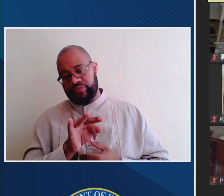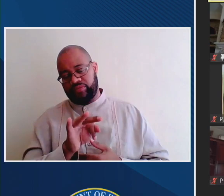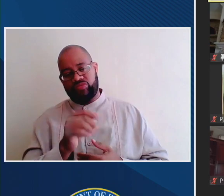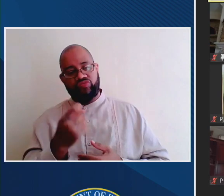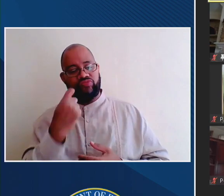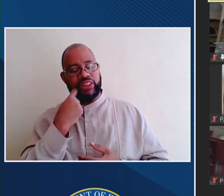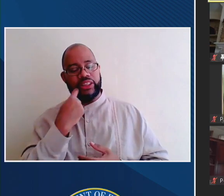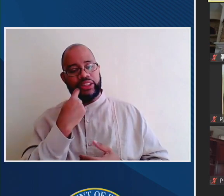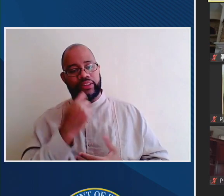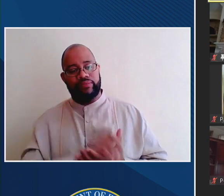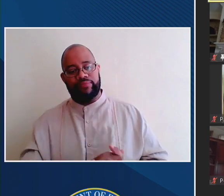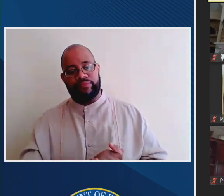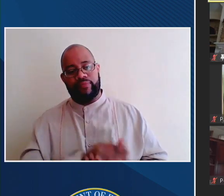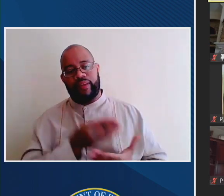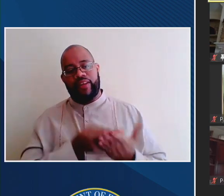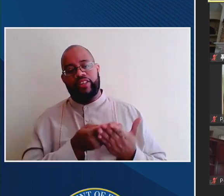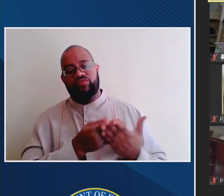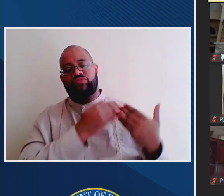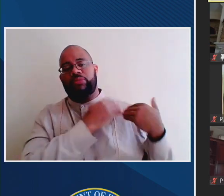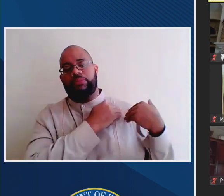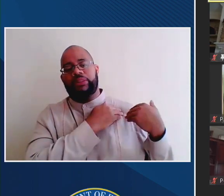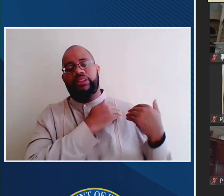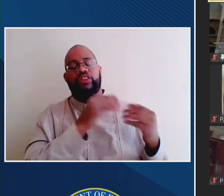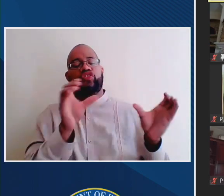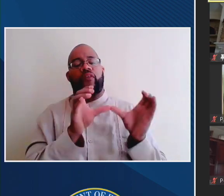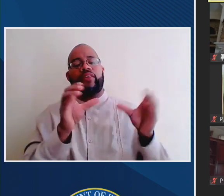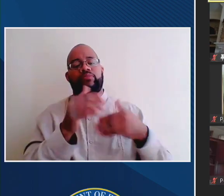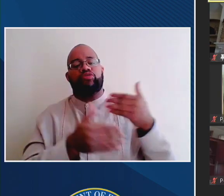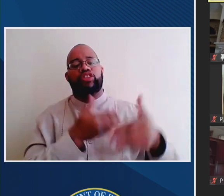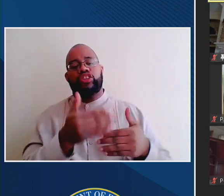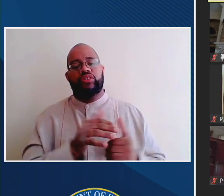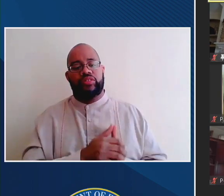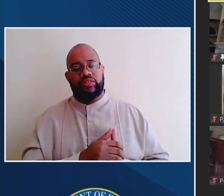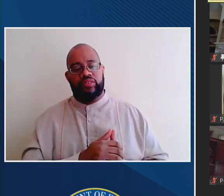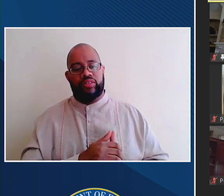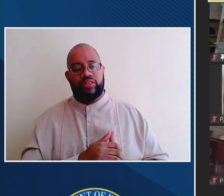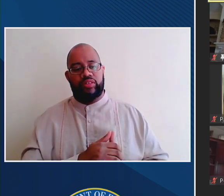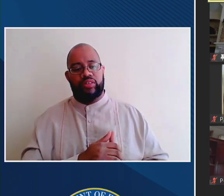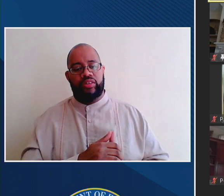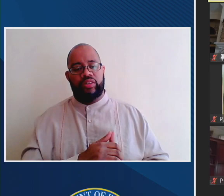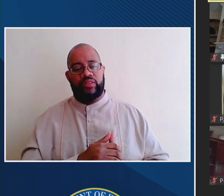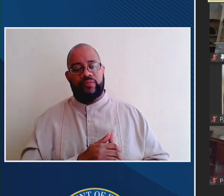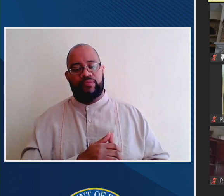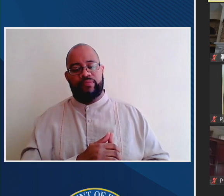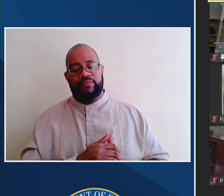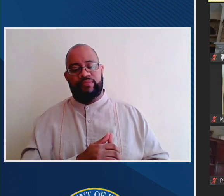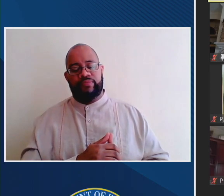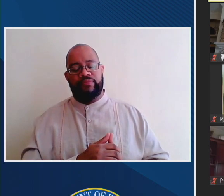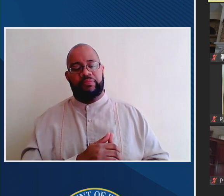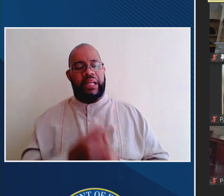Financial responsibility Certification procedures, etc. regulations last year that goes into